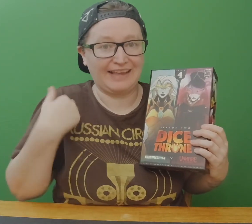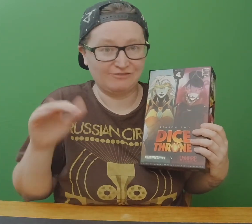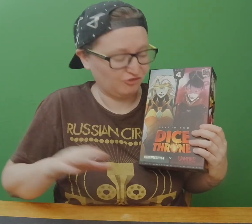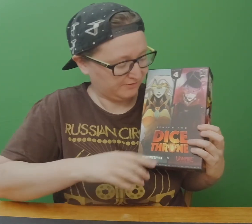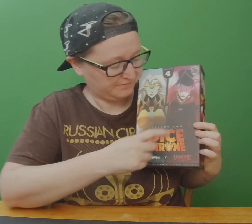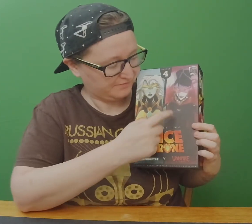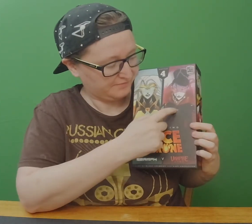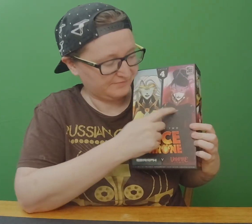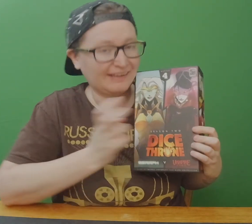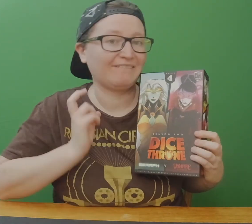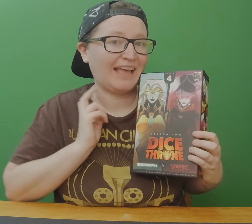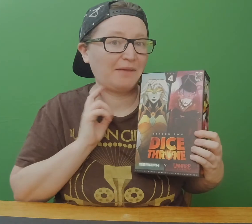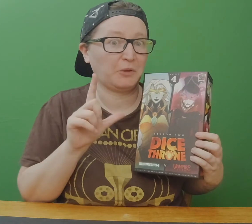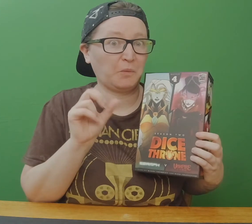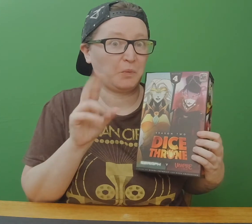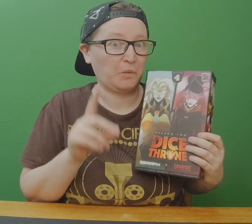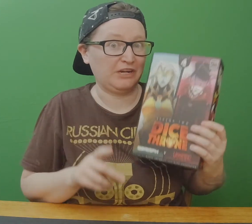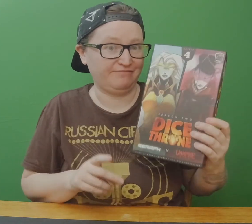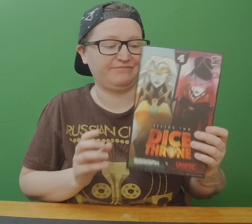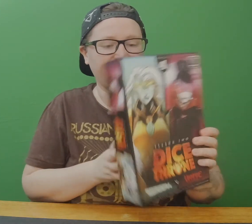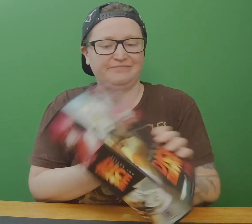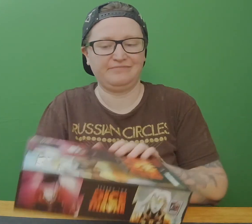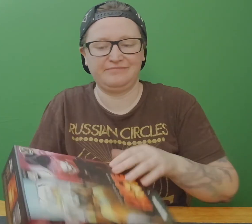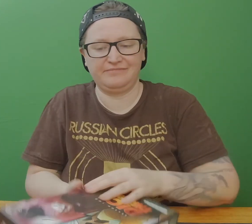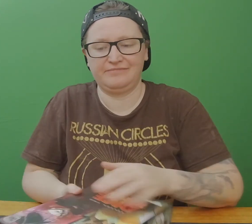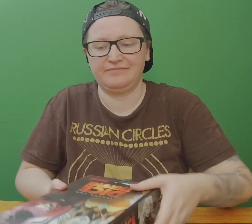so you have the Seraph which is an Angel and a Vampire Lord